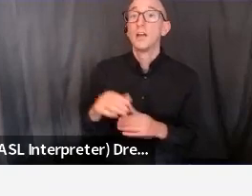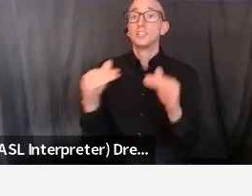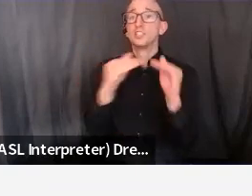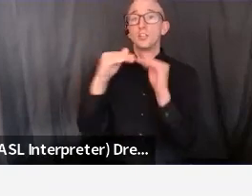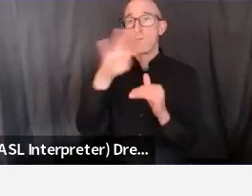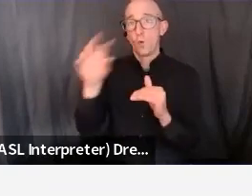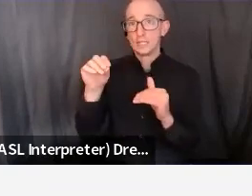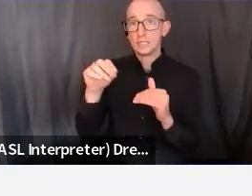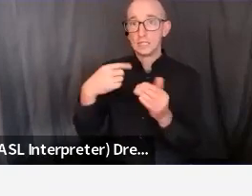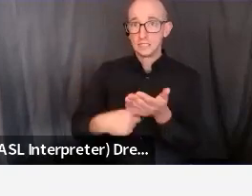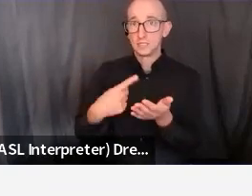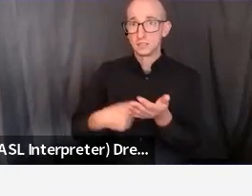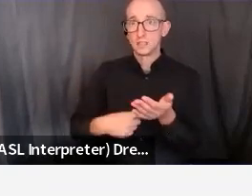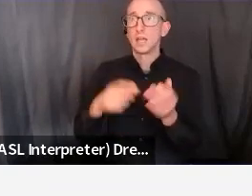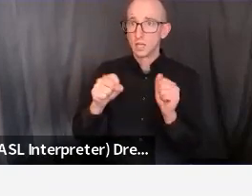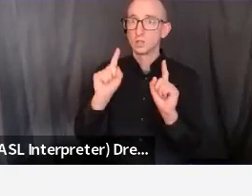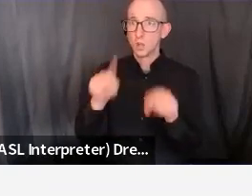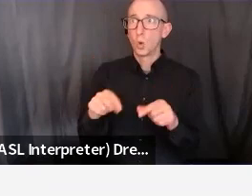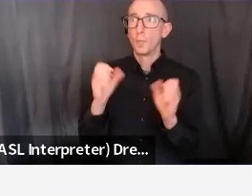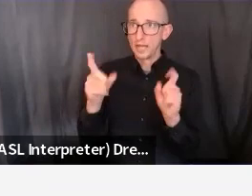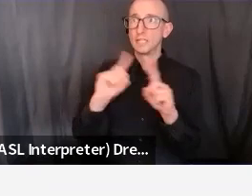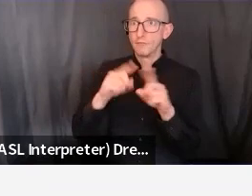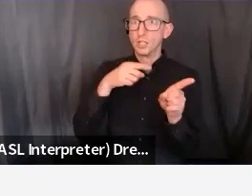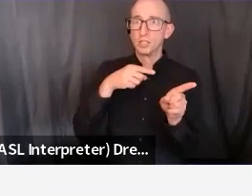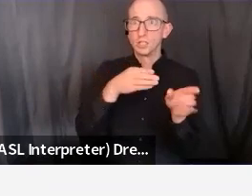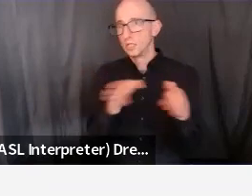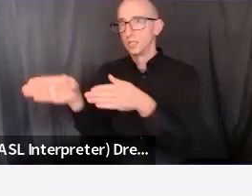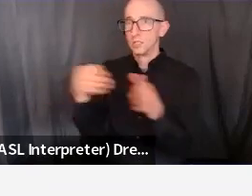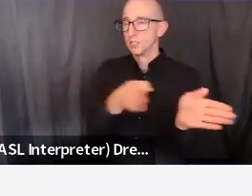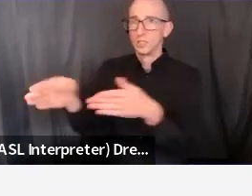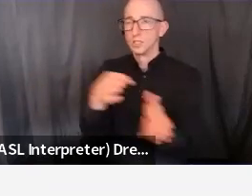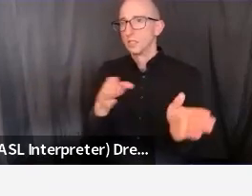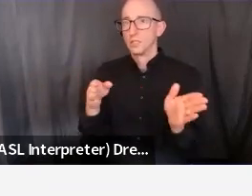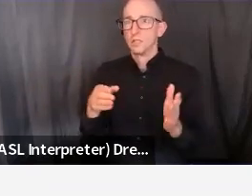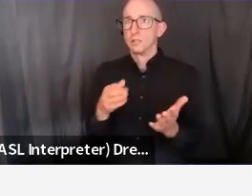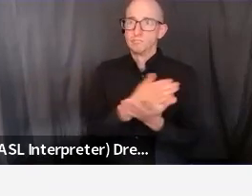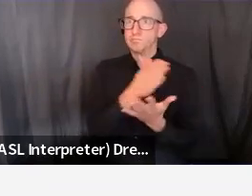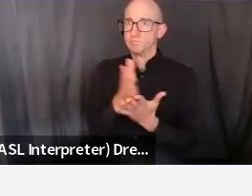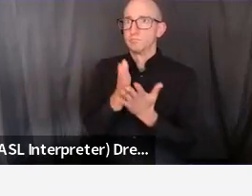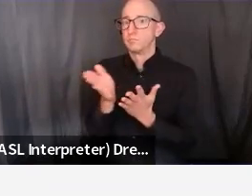letting you know about some ongoing engagement opportunities. And so joining me here today,